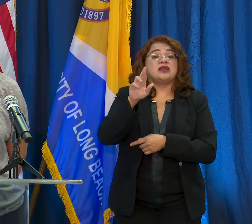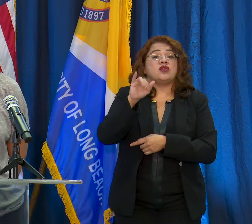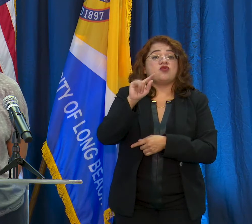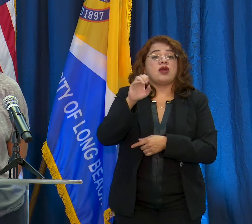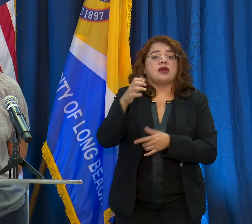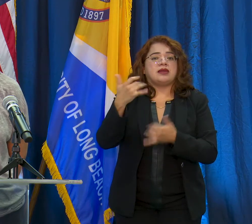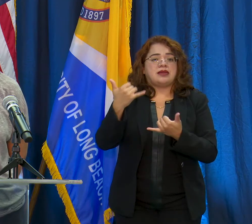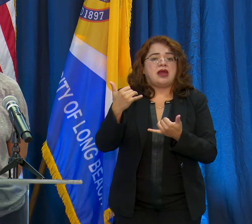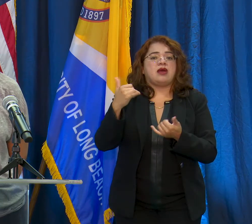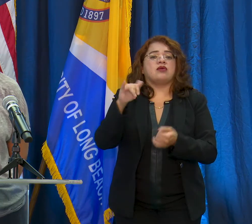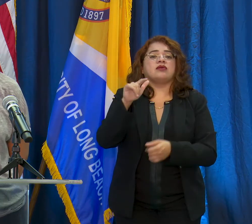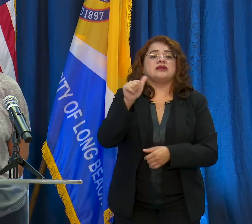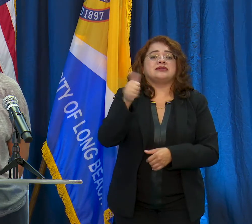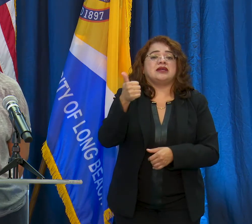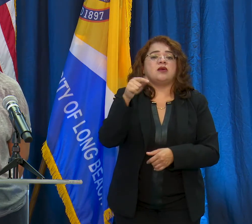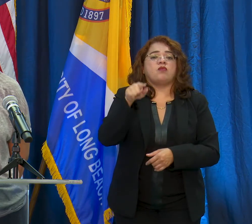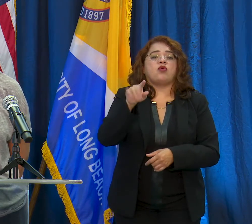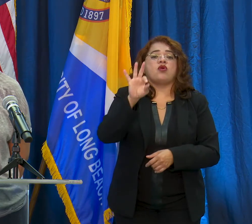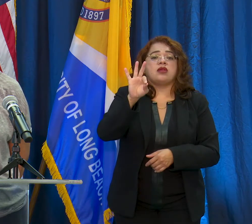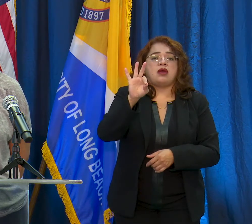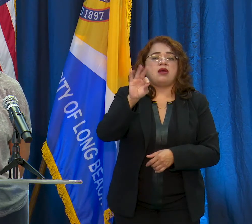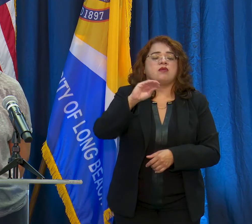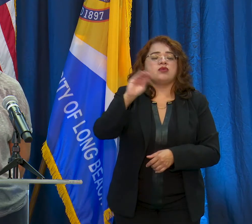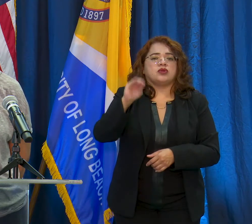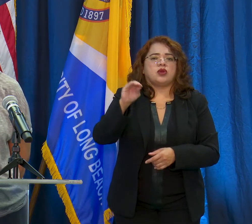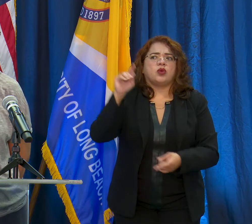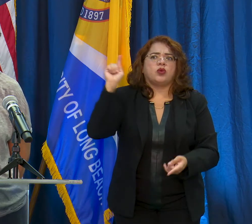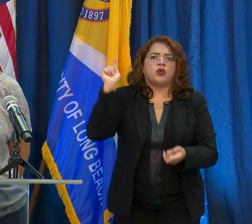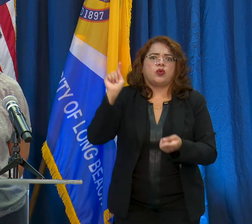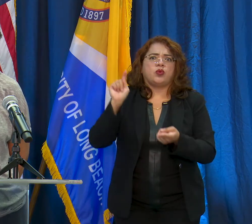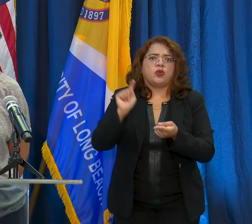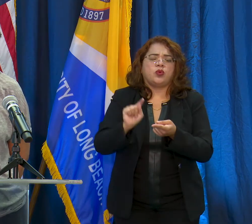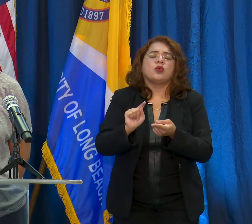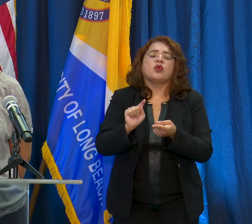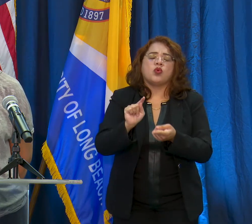which is a decrease as the Mayor mentioned before.